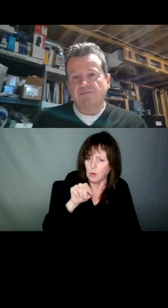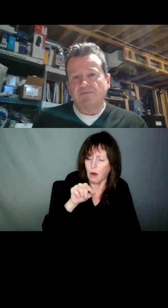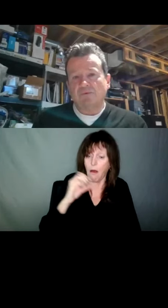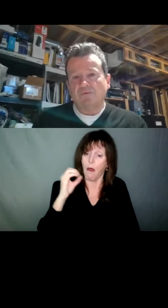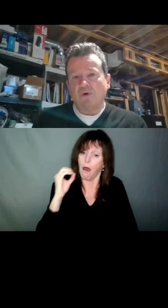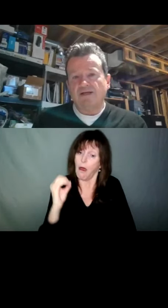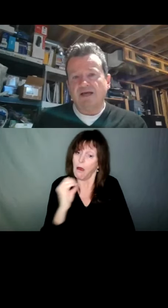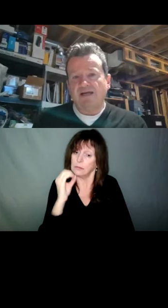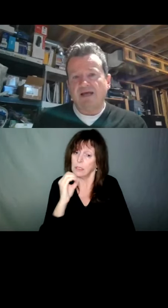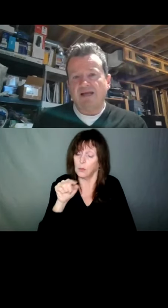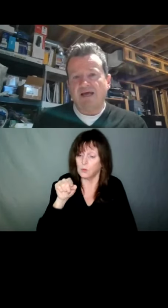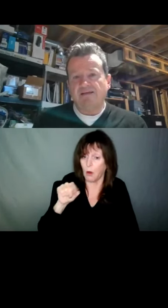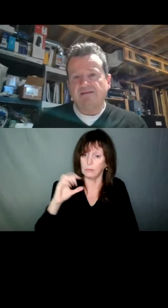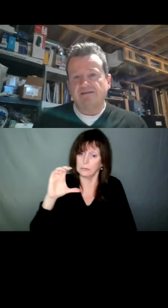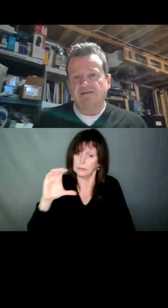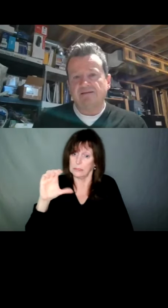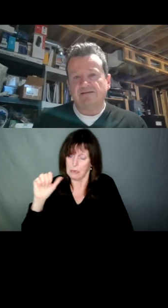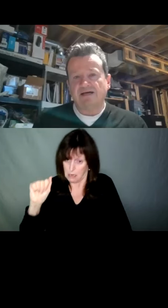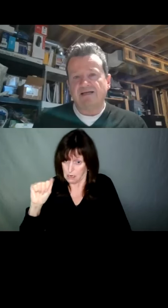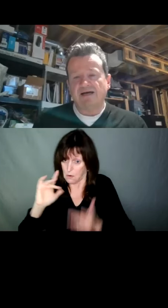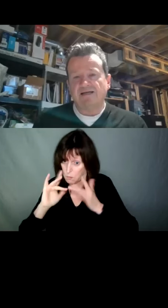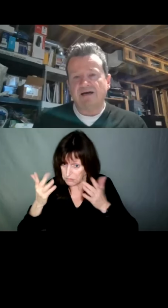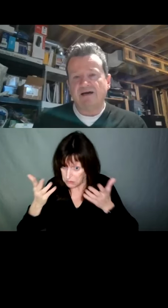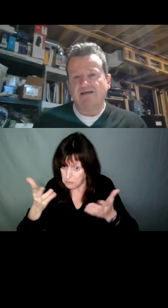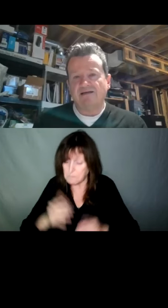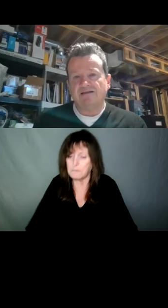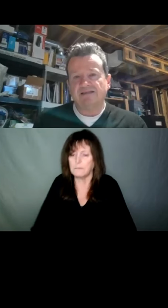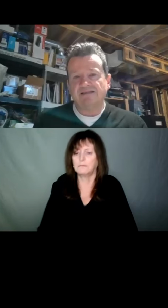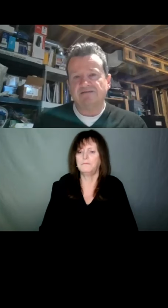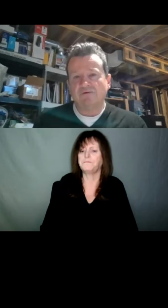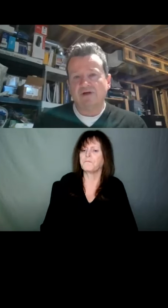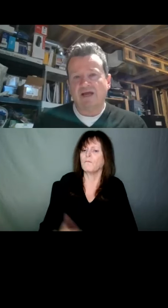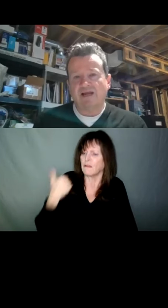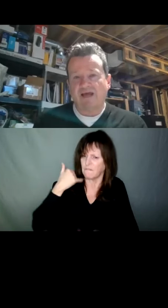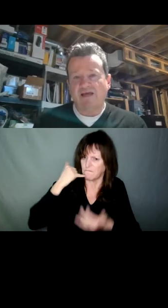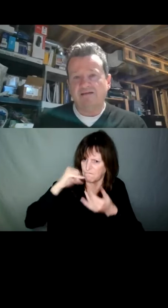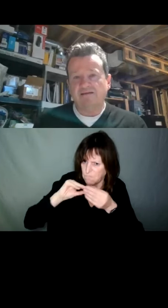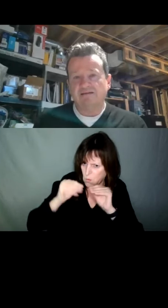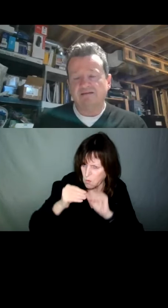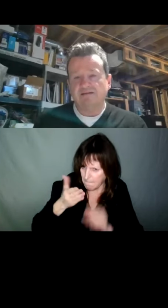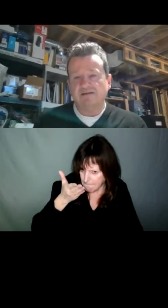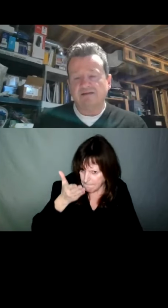8:00 in good morning to 8:00 at night. It's Covid-19 /Ontario.ca .